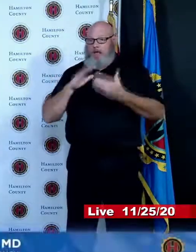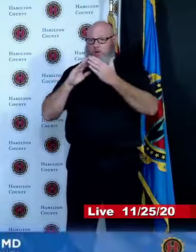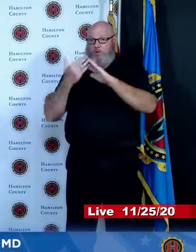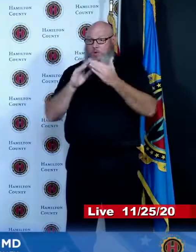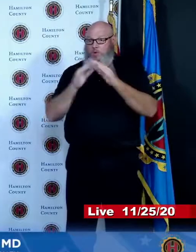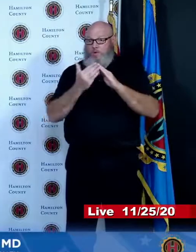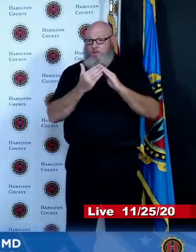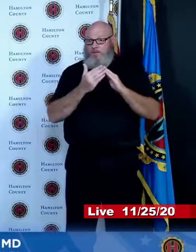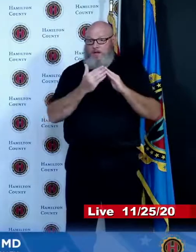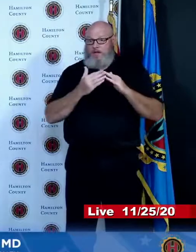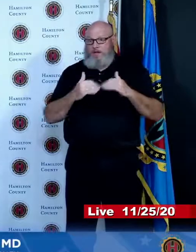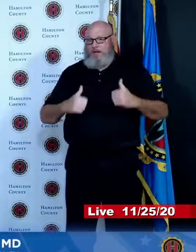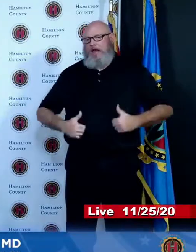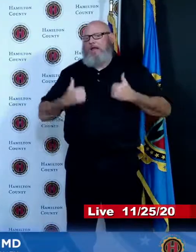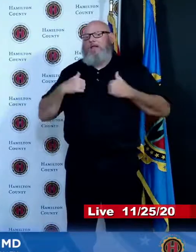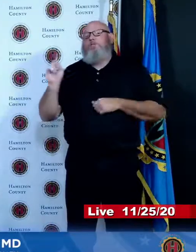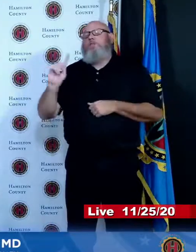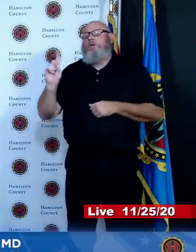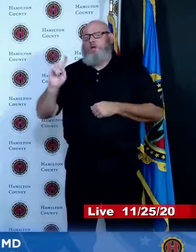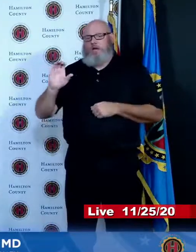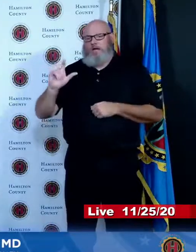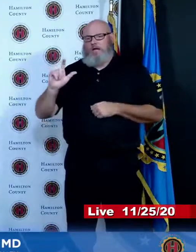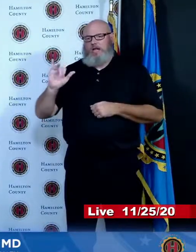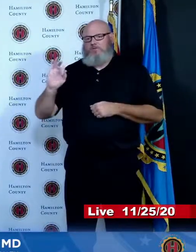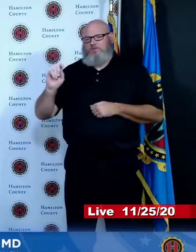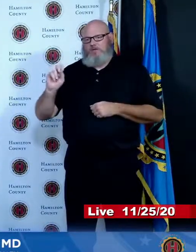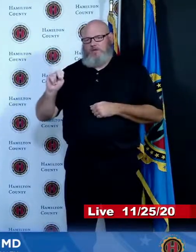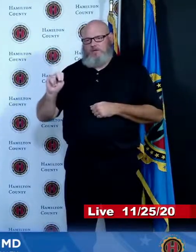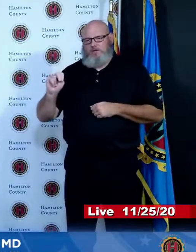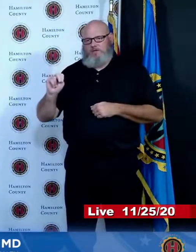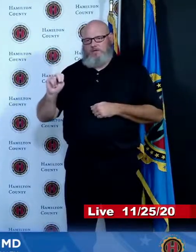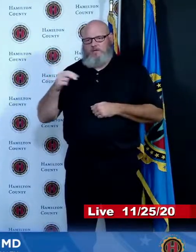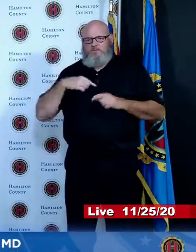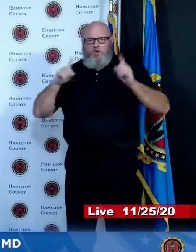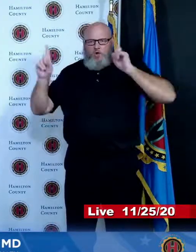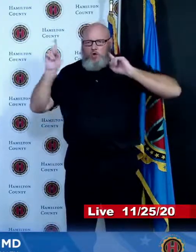and just listening to my patients from a variety of communities and neighborhoods in Cincinnati